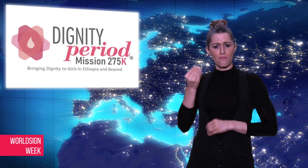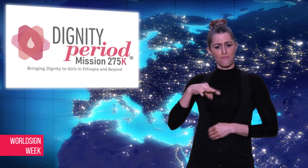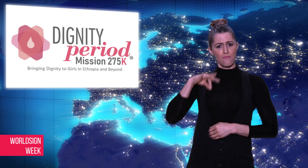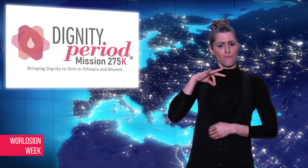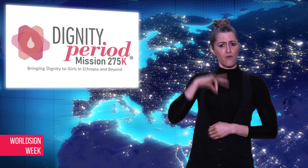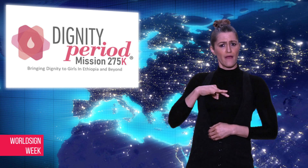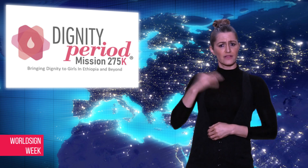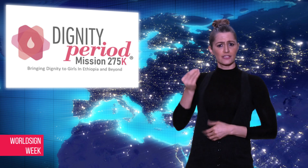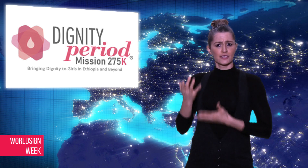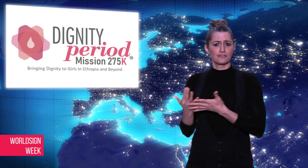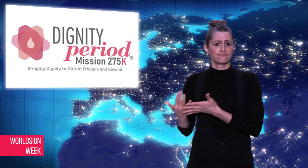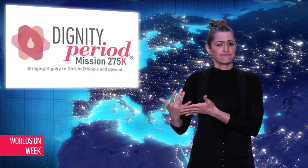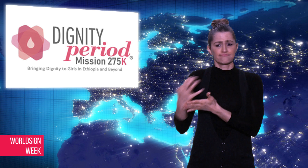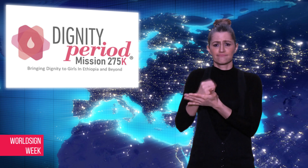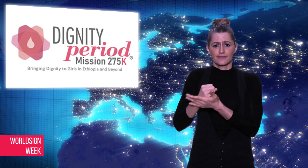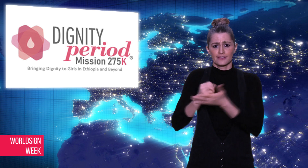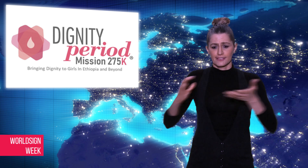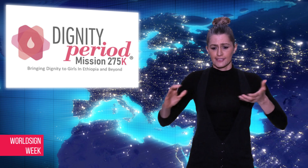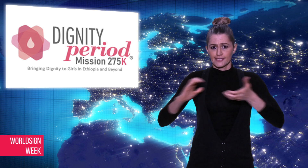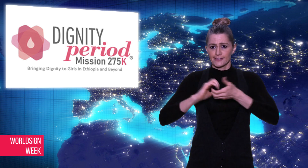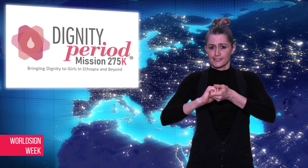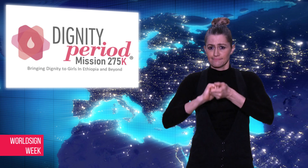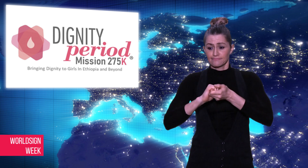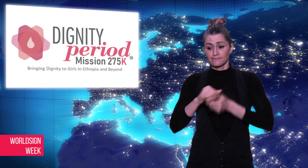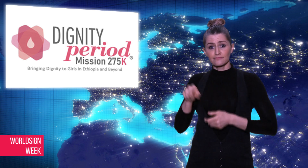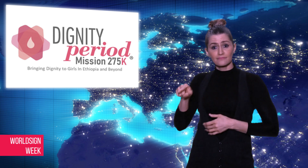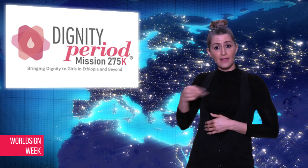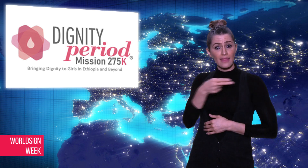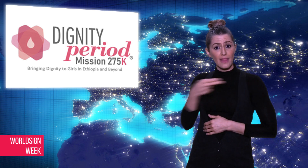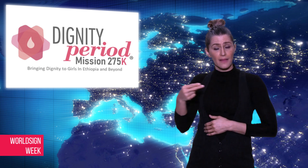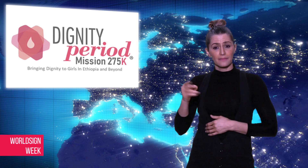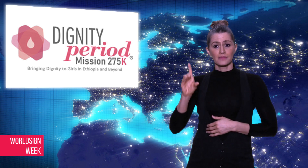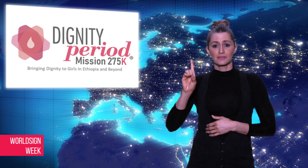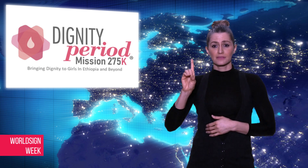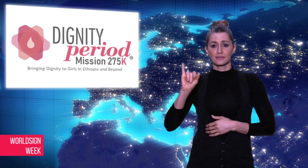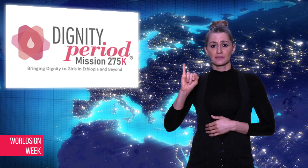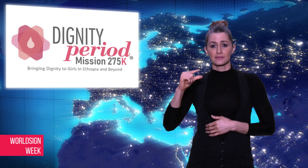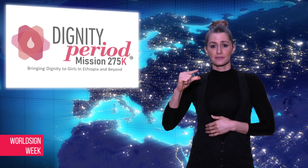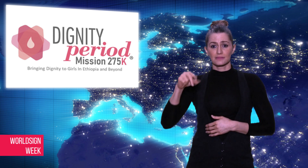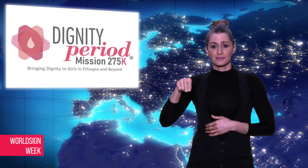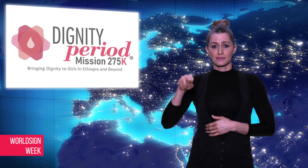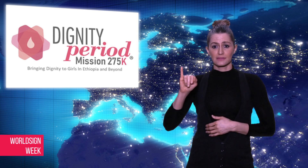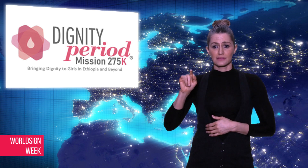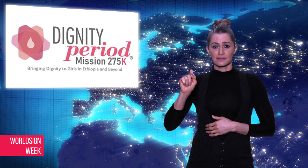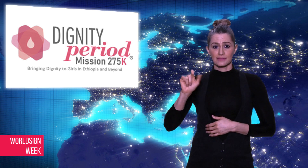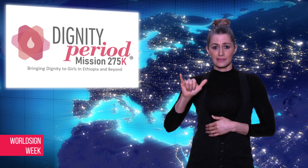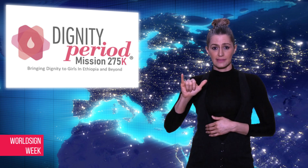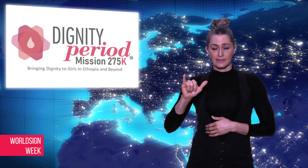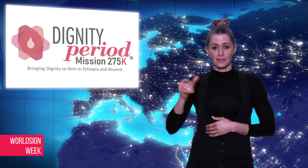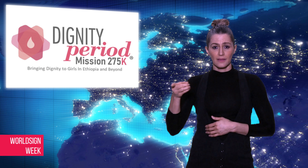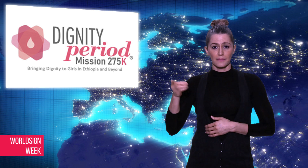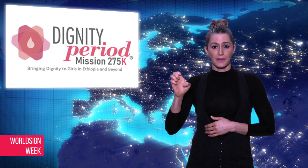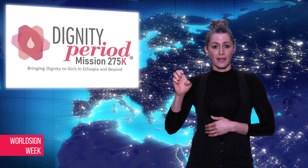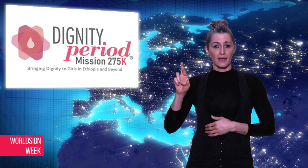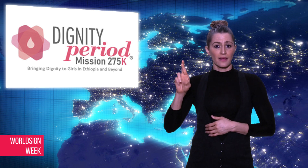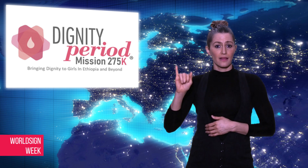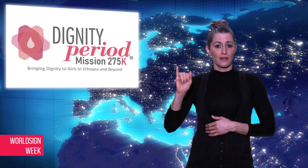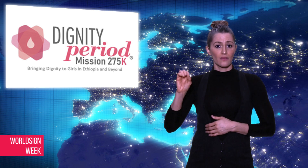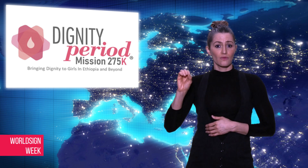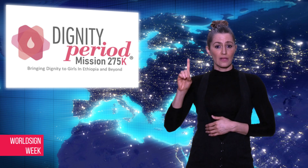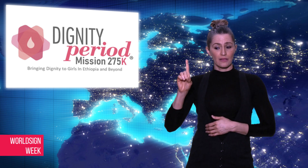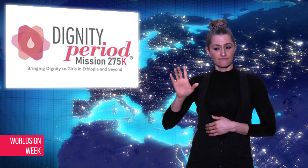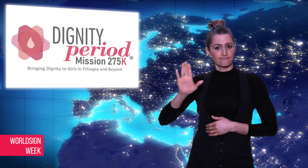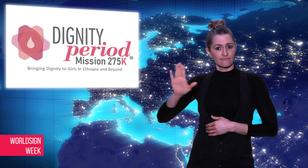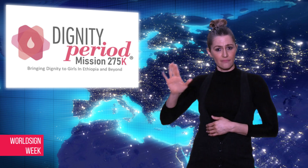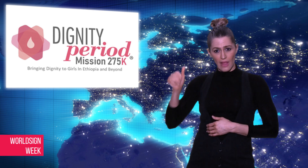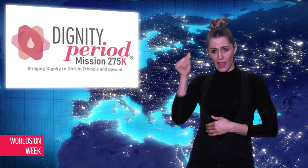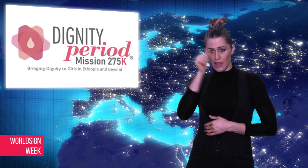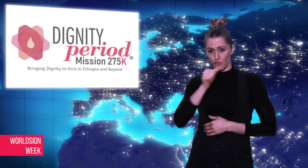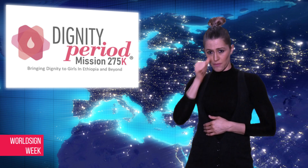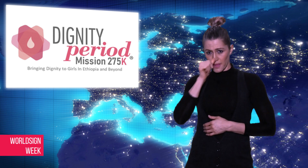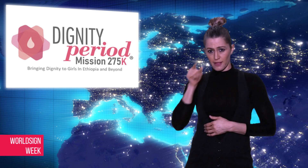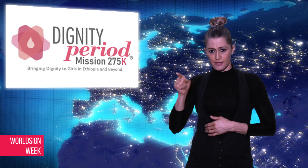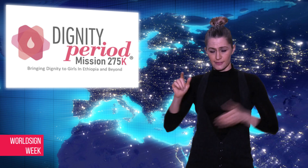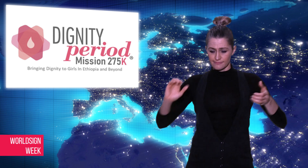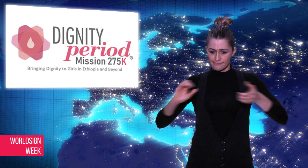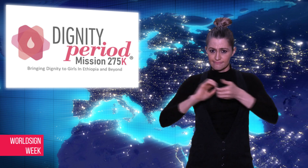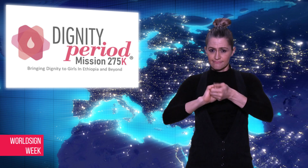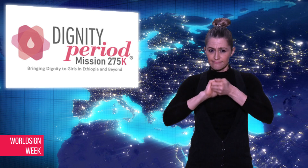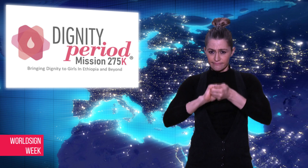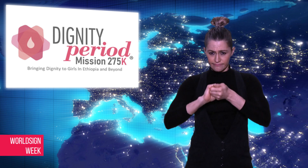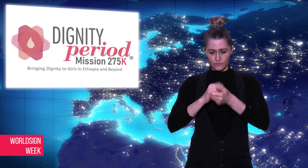organization, Dignity Period, in Ethiopia to